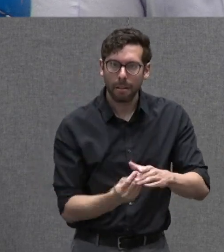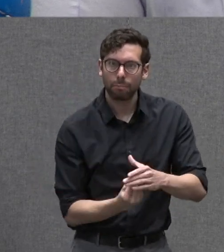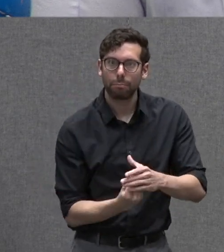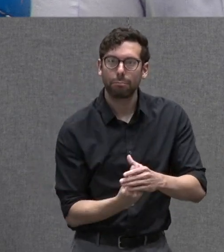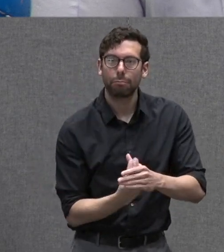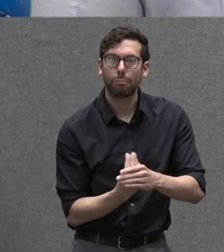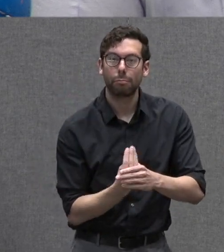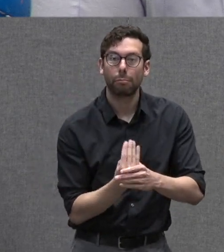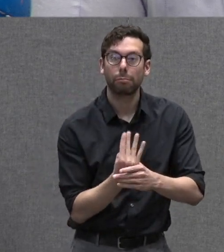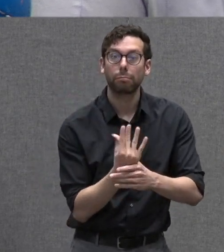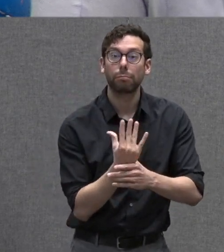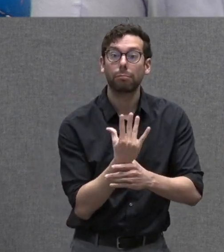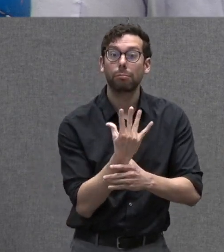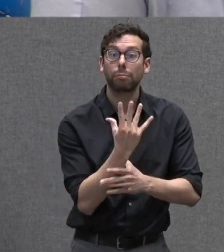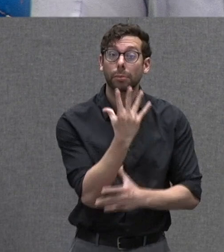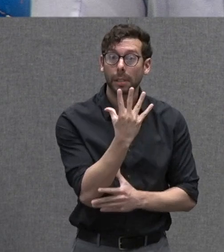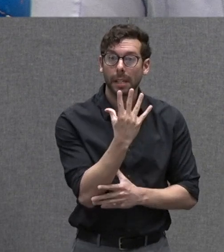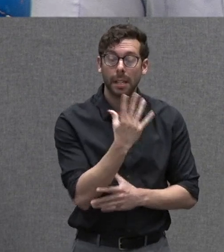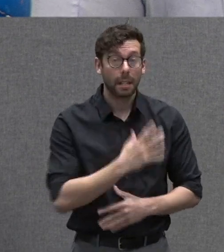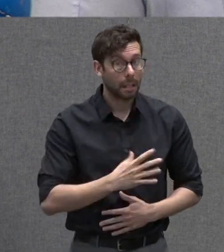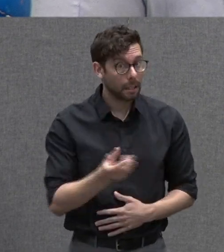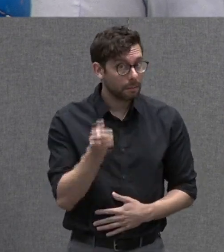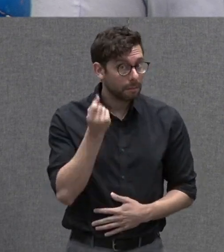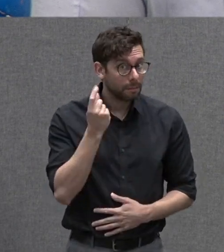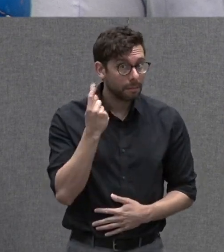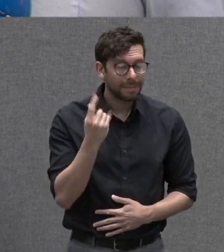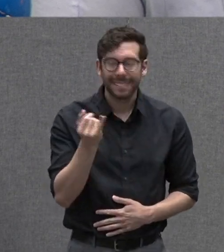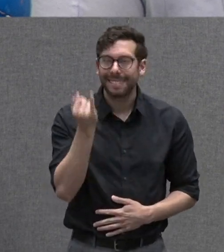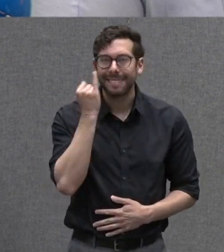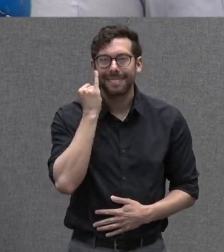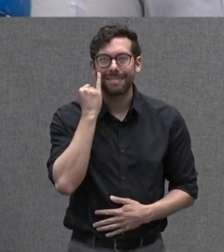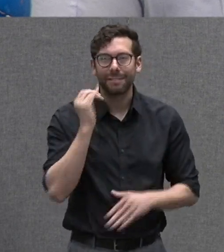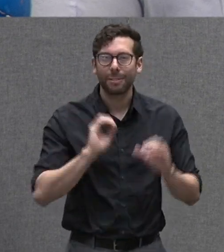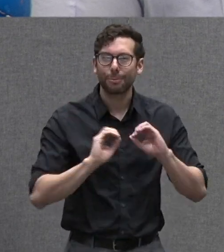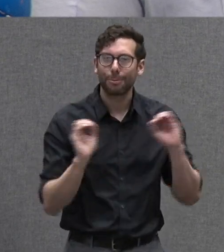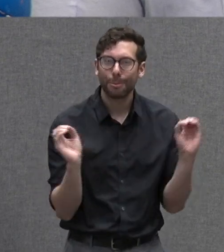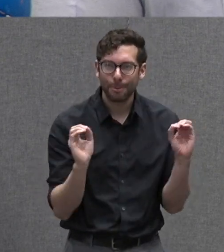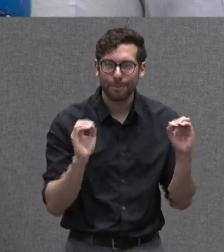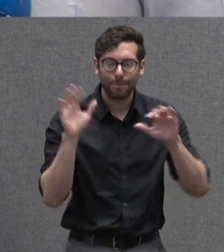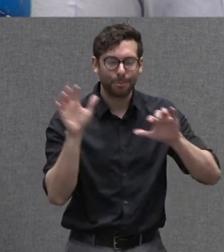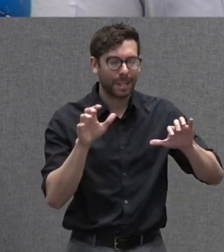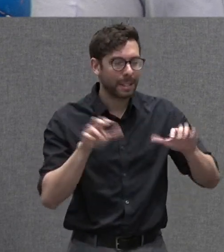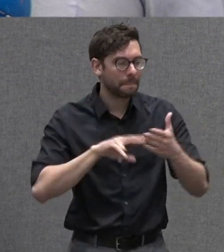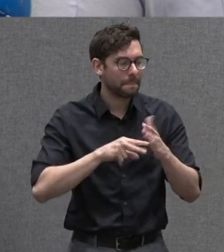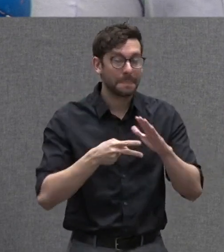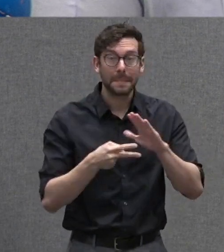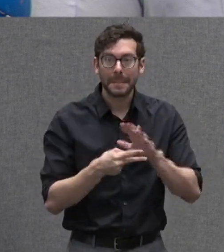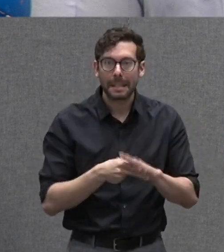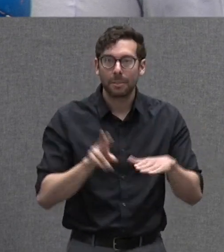the sprinklers start coming on, or you have to water things that are around your yard